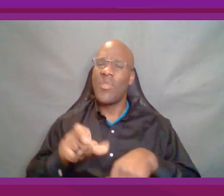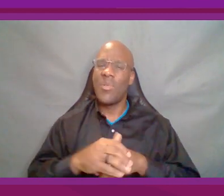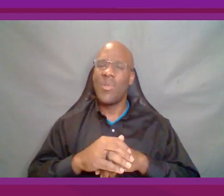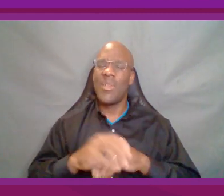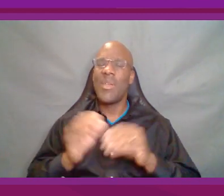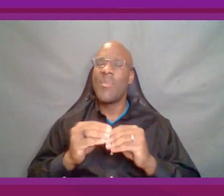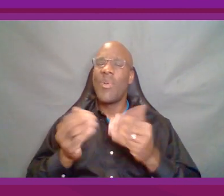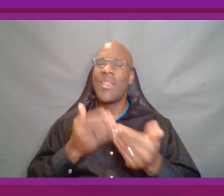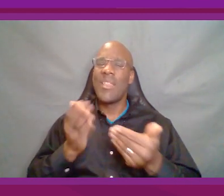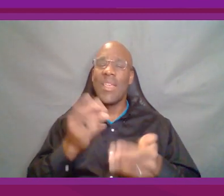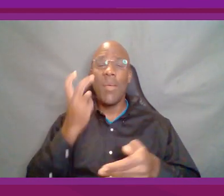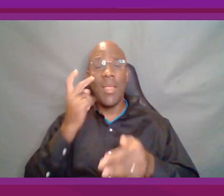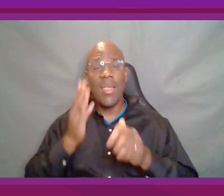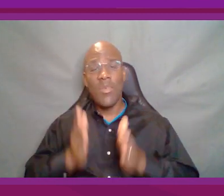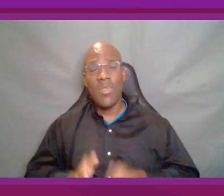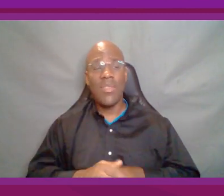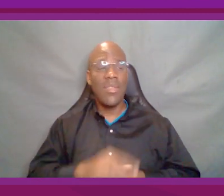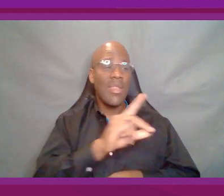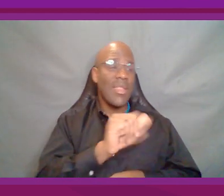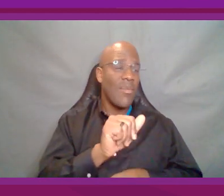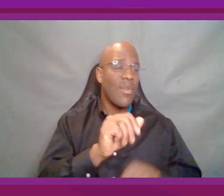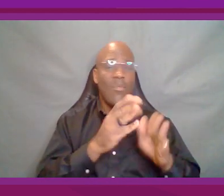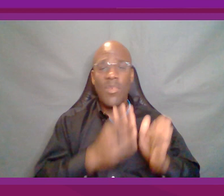and just say blind people, disabled people.